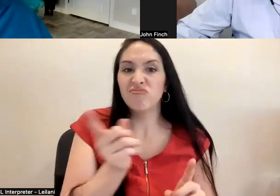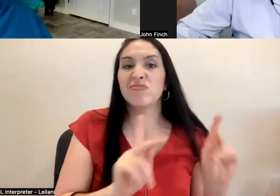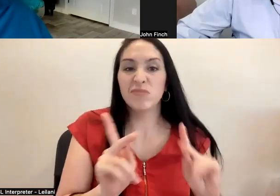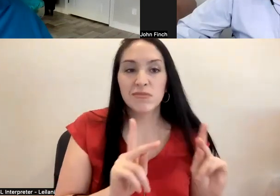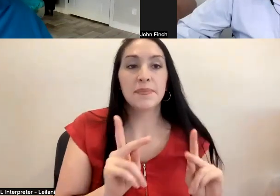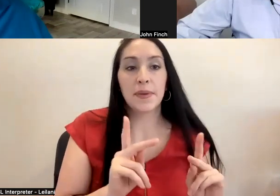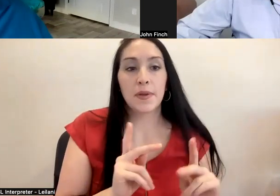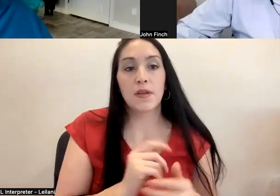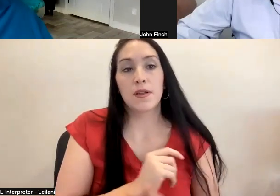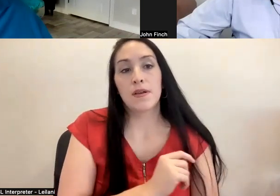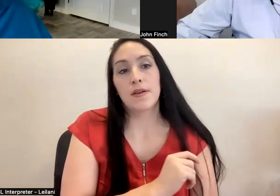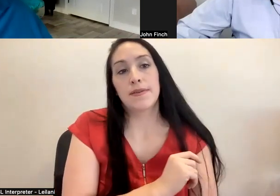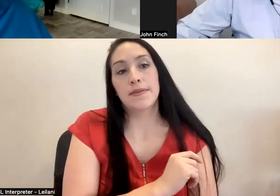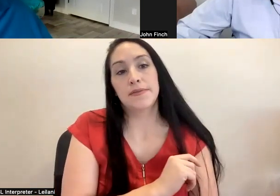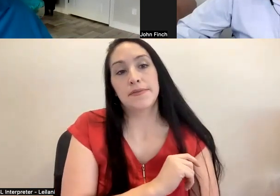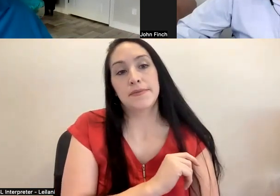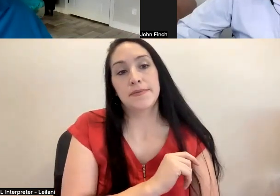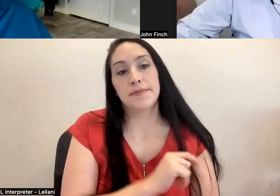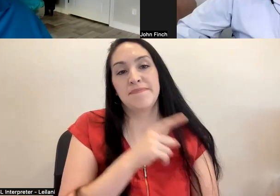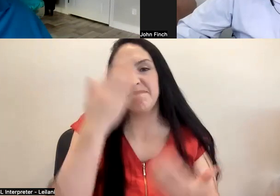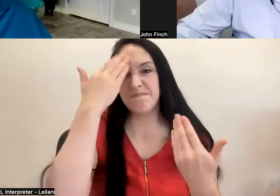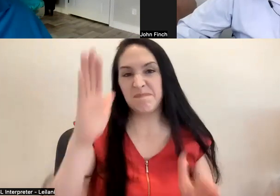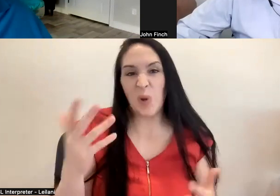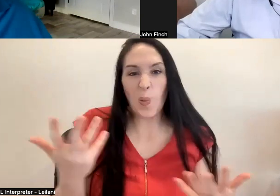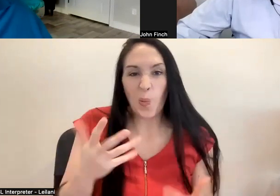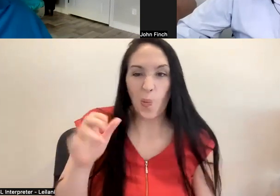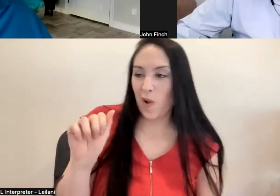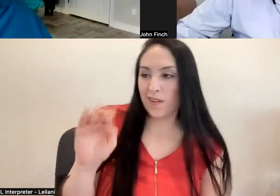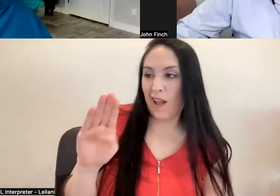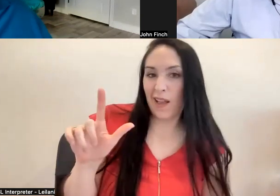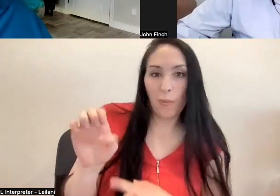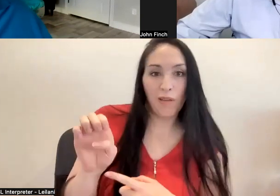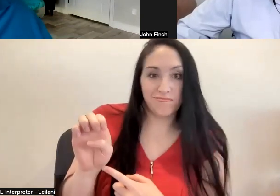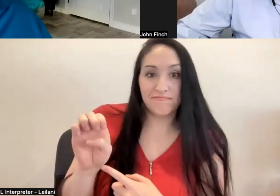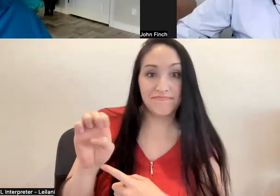don't know what able is. 11:28:07 You know. So that's been the biggest